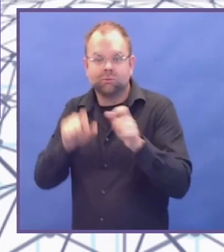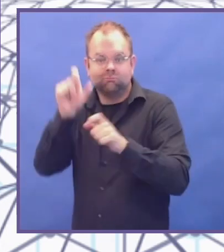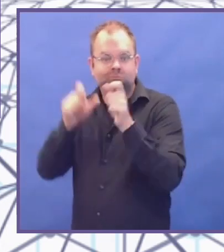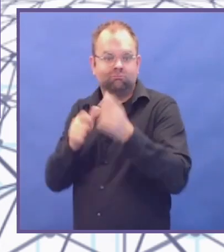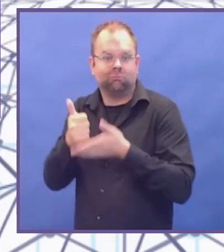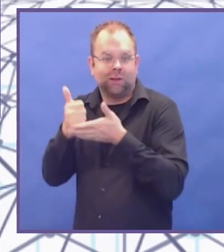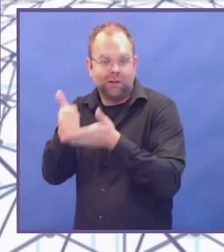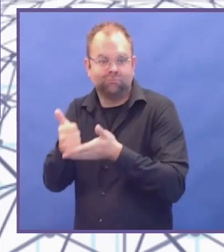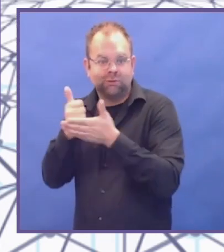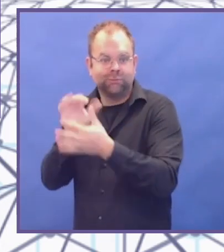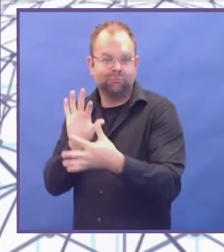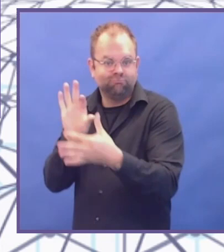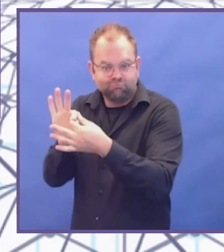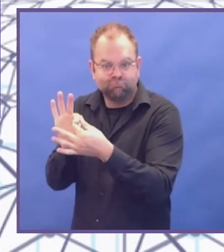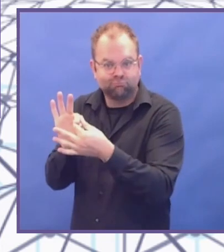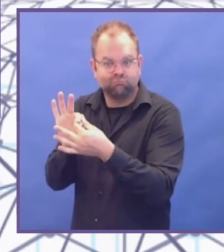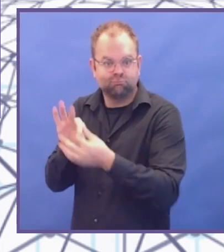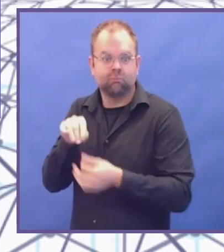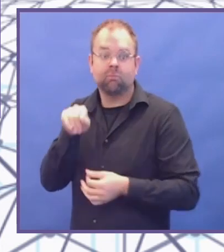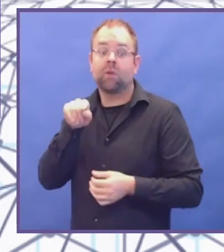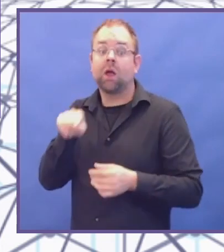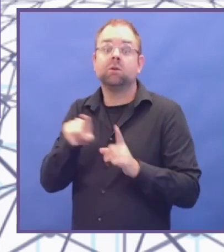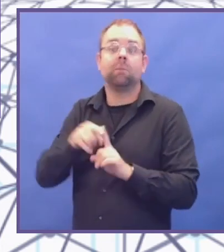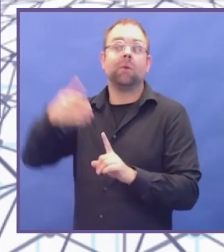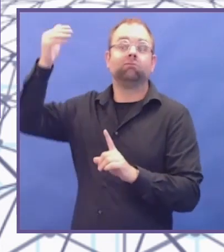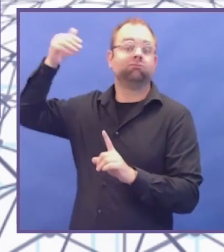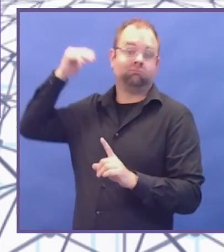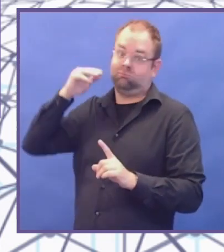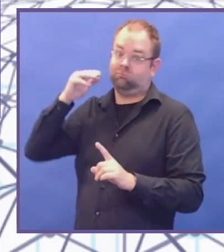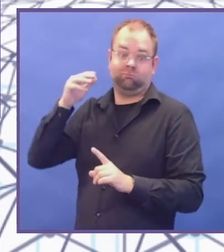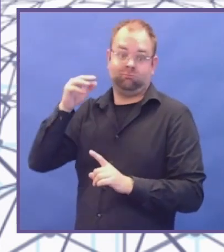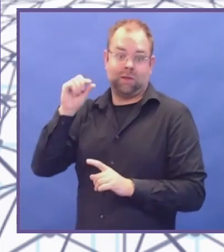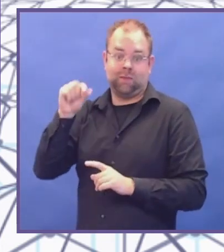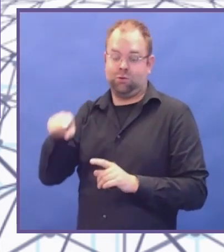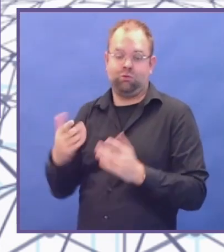how these needs have changed already so we can forecast how they will change in the future.